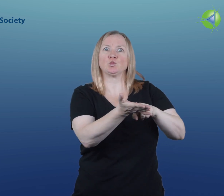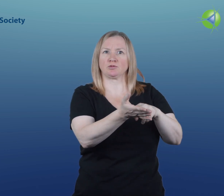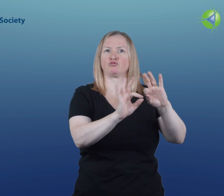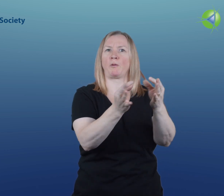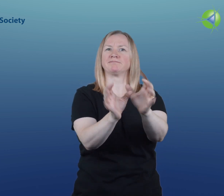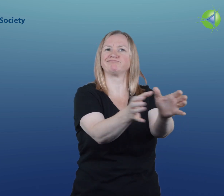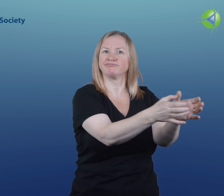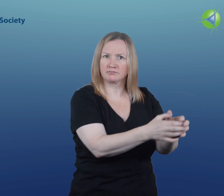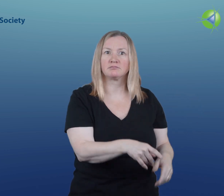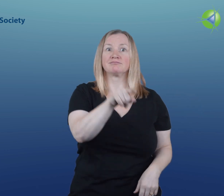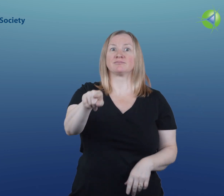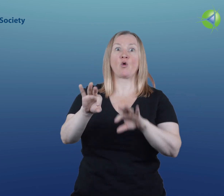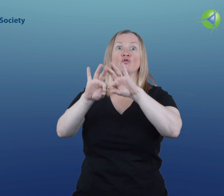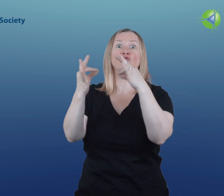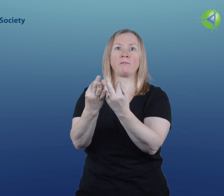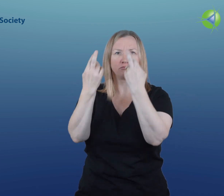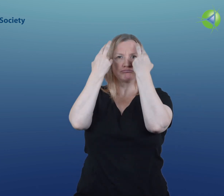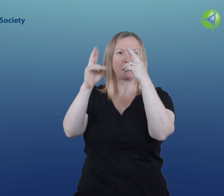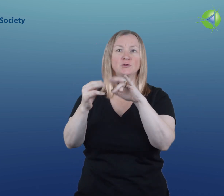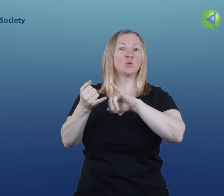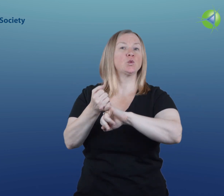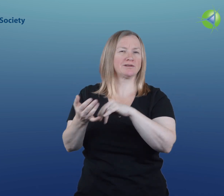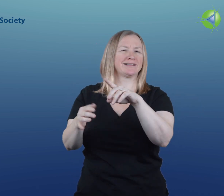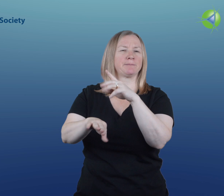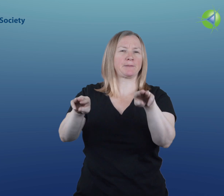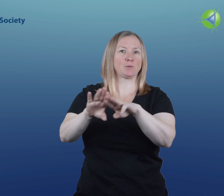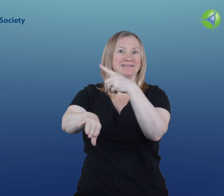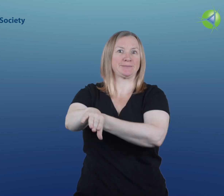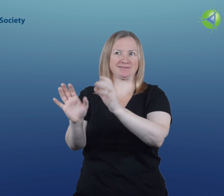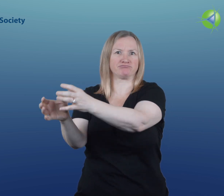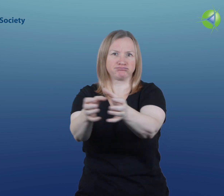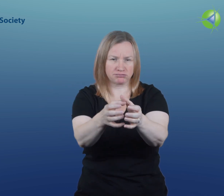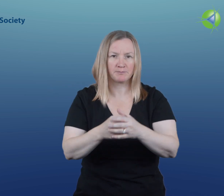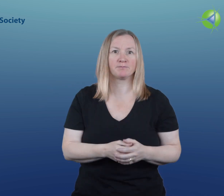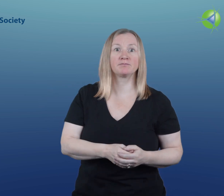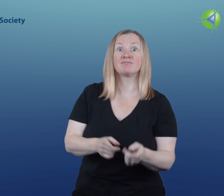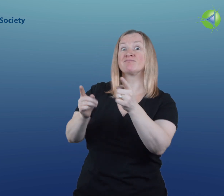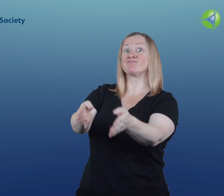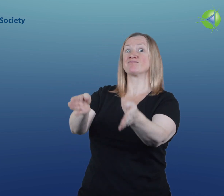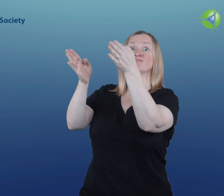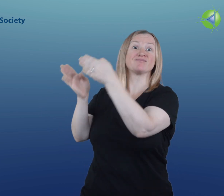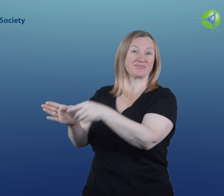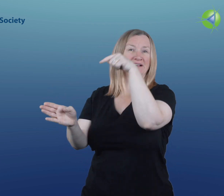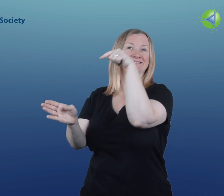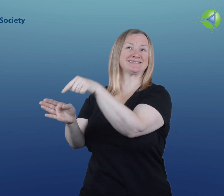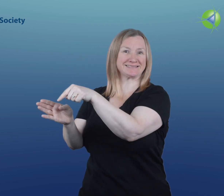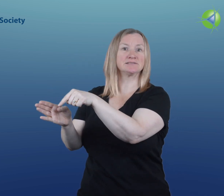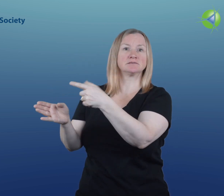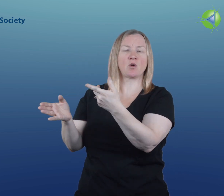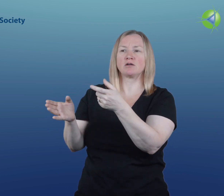groups representing people with disabilities consumers, and